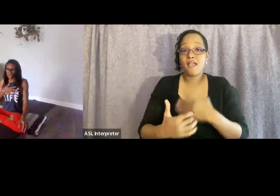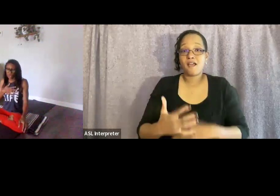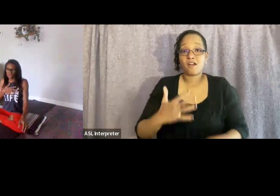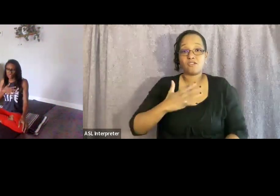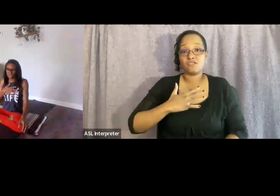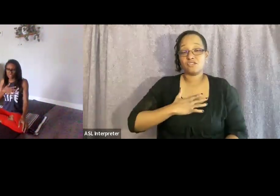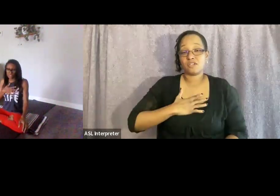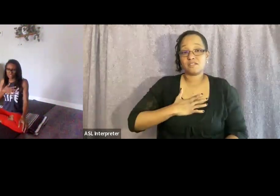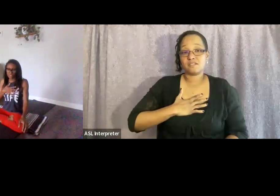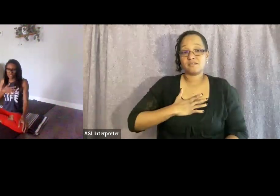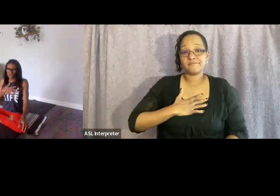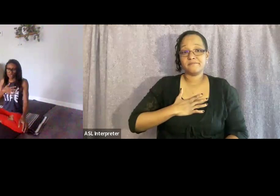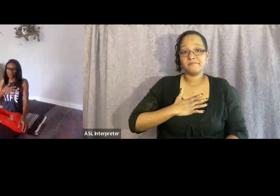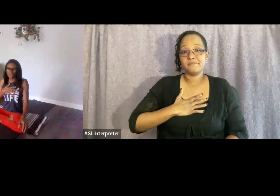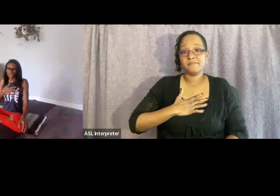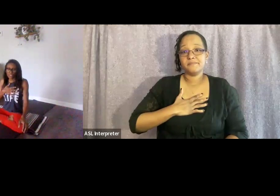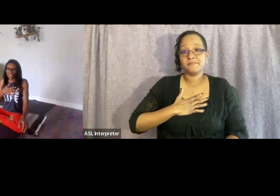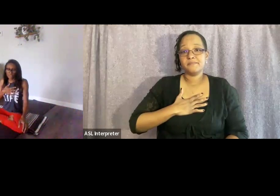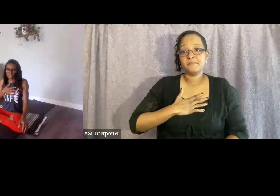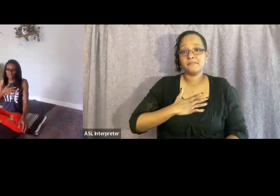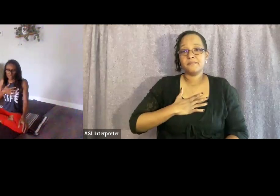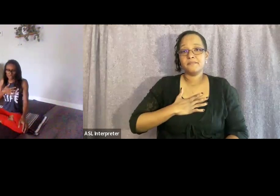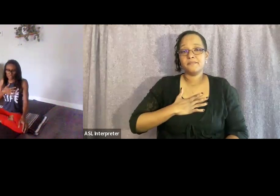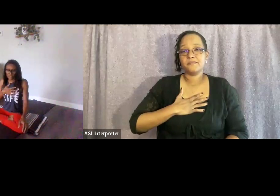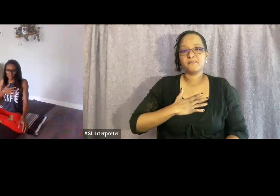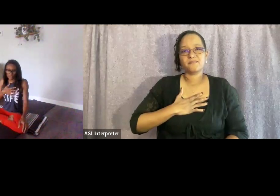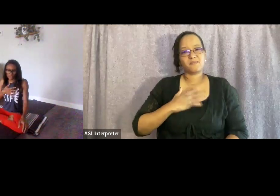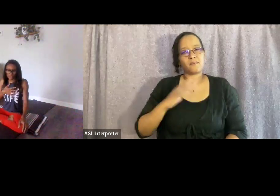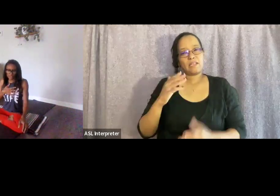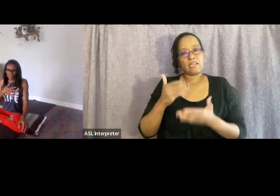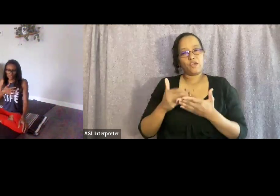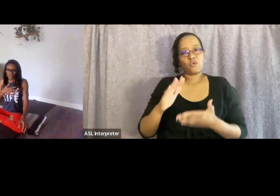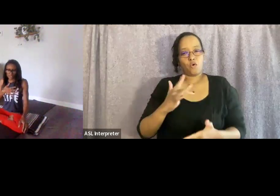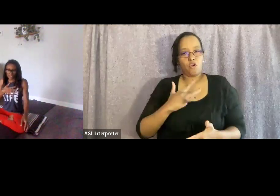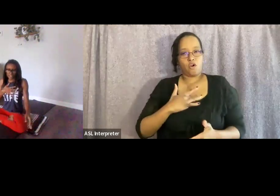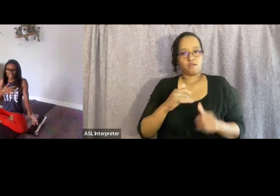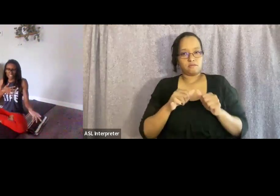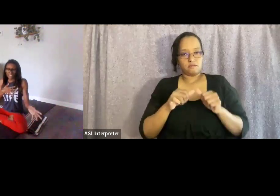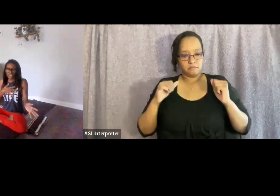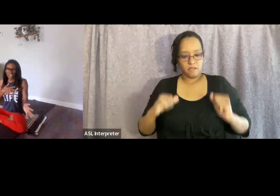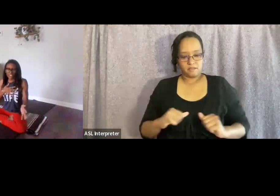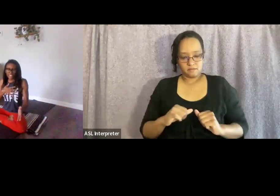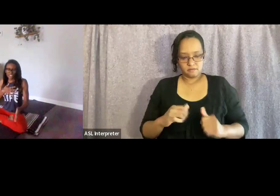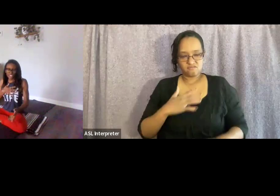or your heart space, or what you perceive to be your heart space, and then the other hand